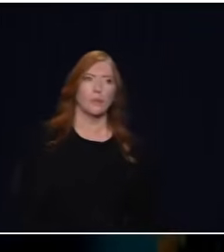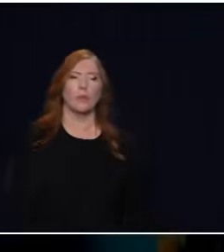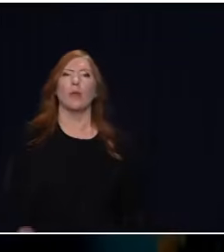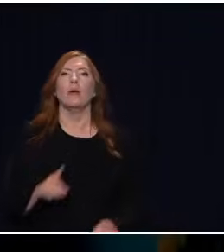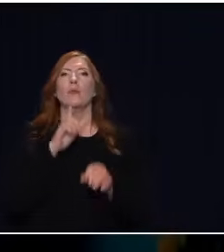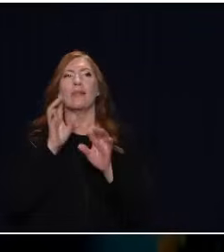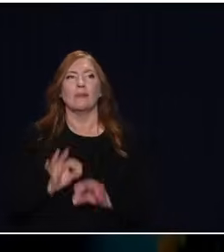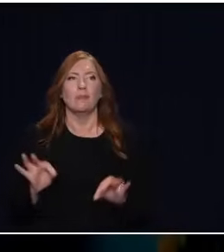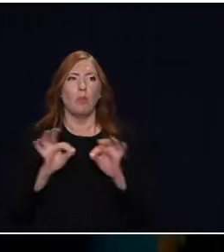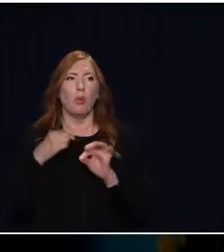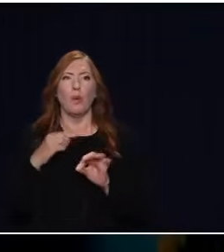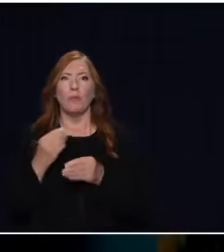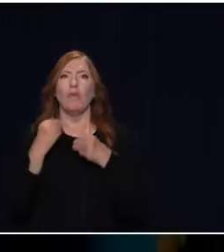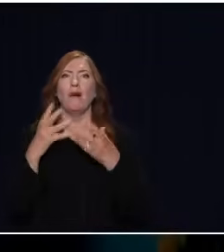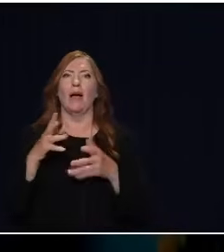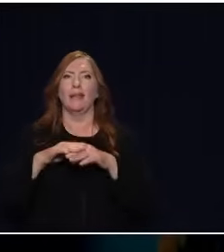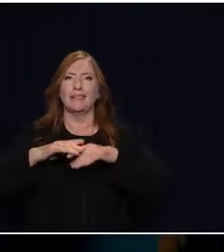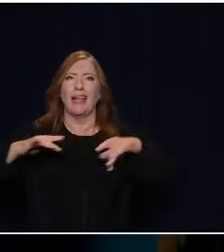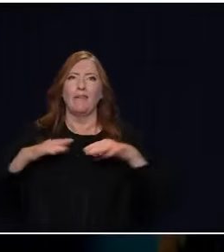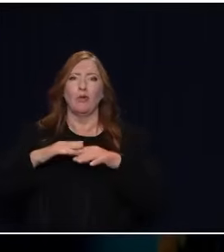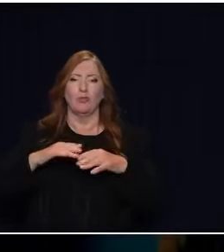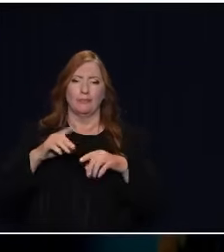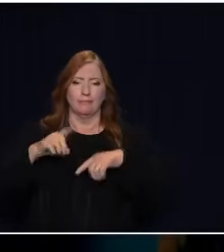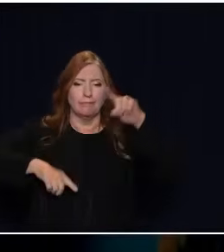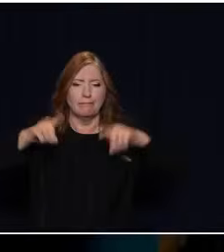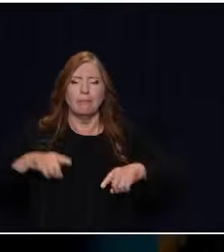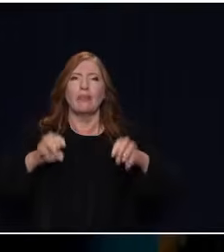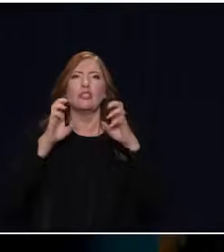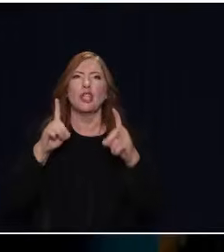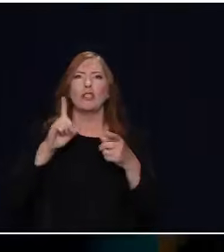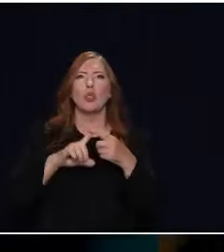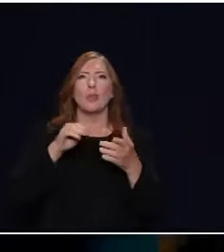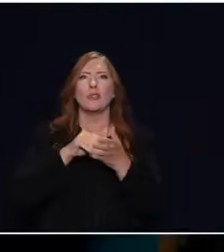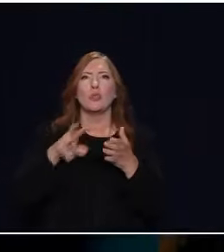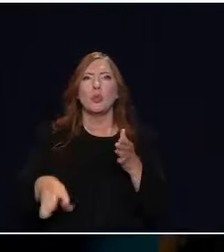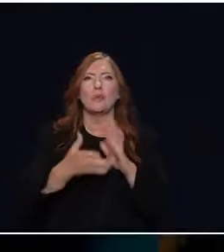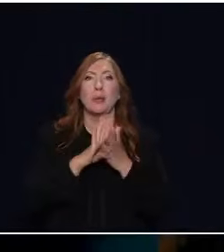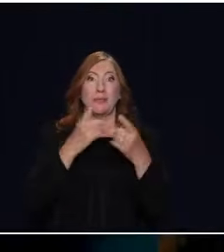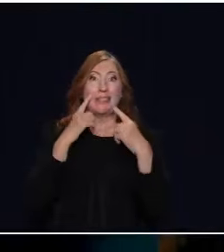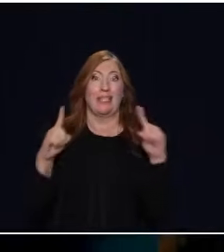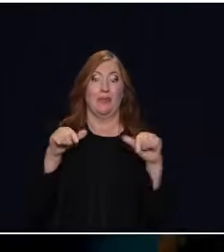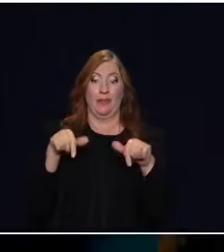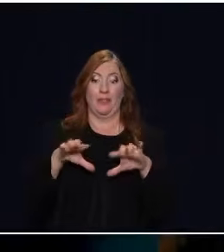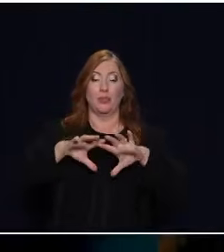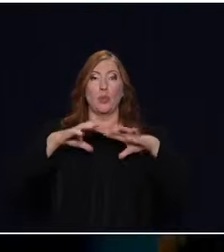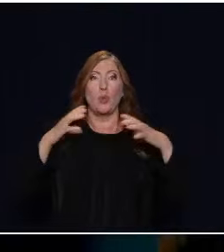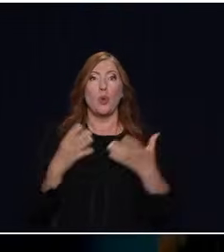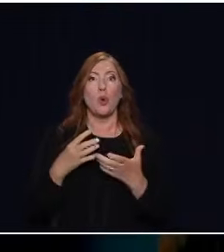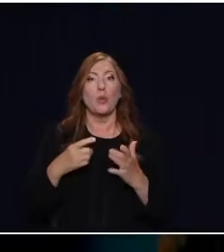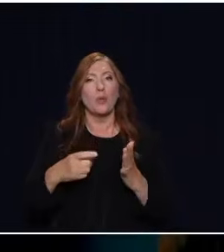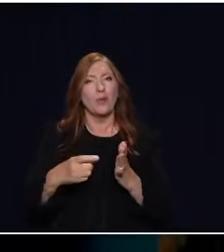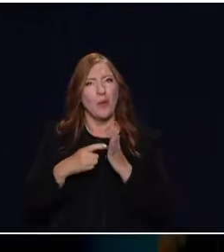YEAH. I THINK IT IS HIGHLY IMPORTANT WE PROVIDE DIVERSE EDUCATION TO